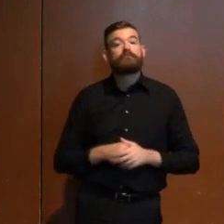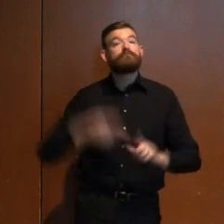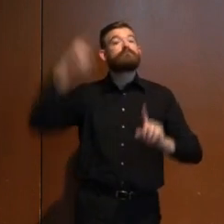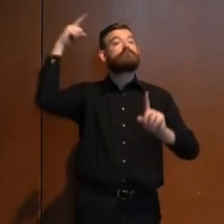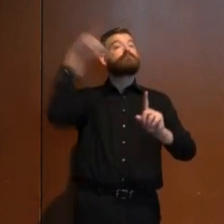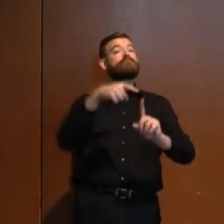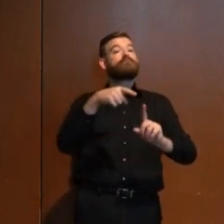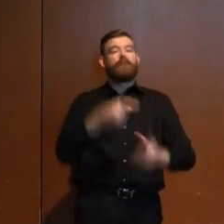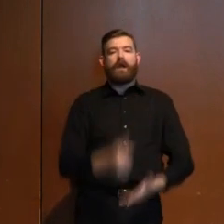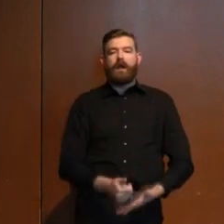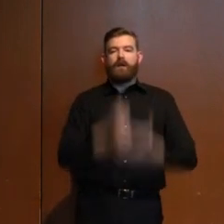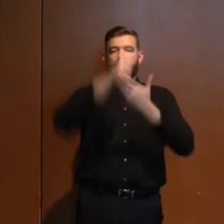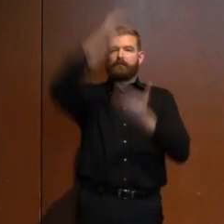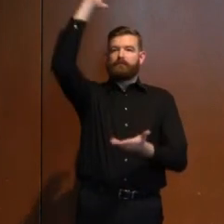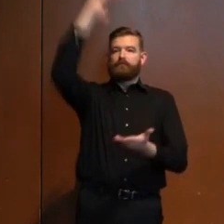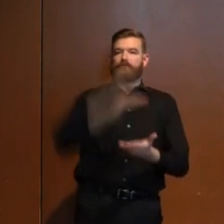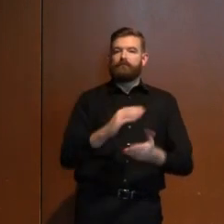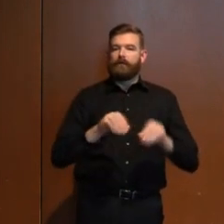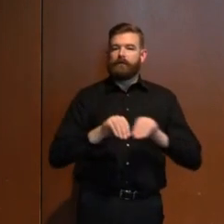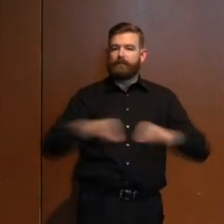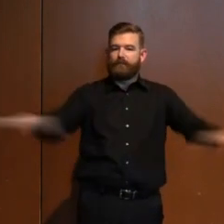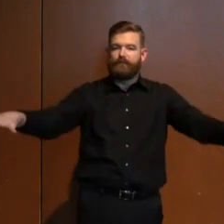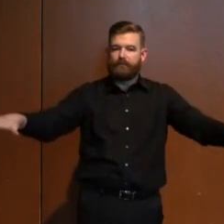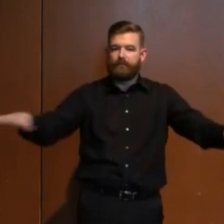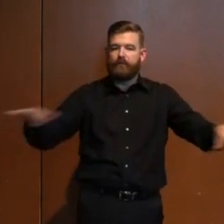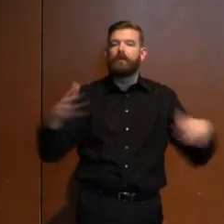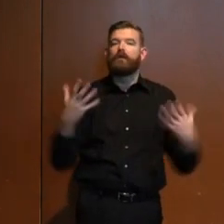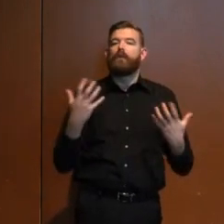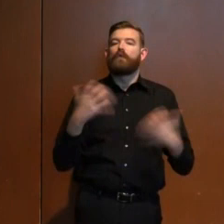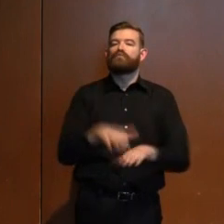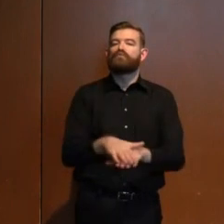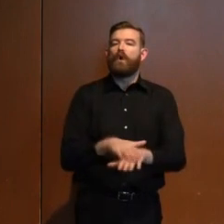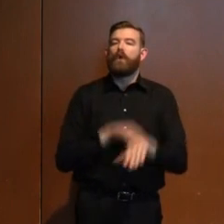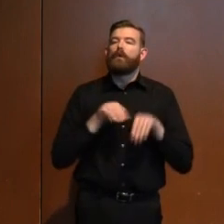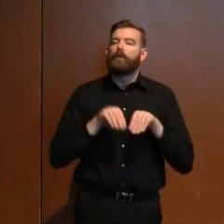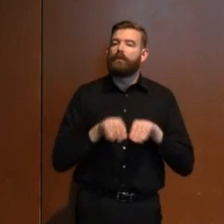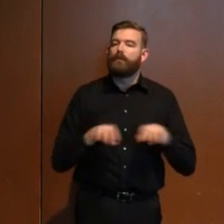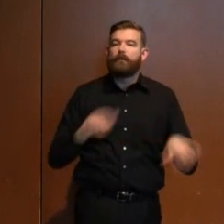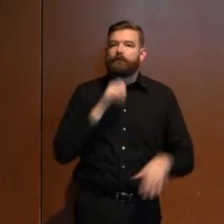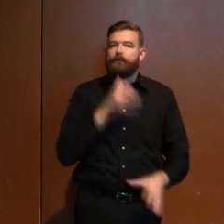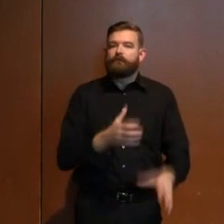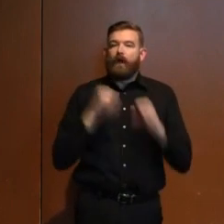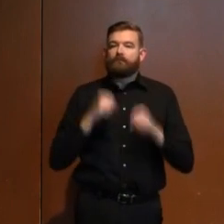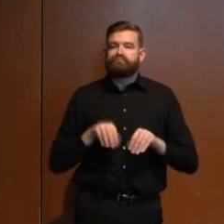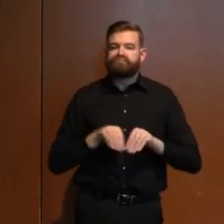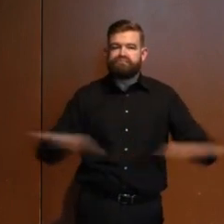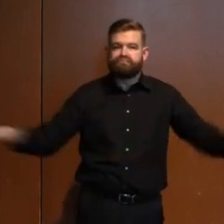PLACE. THEY ARE THERE FOR A REASON. TO FLATTEN THE CURVE TO CUT OFF THE SURGE.